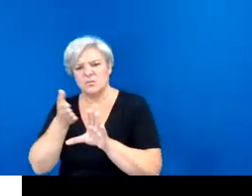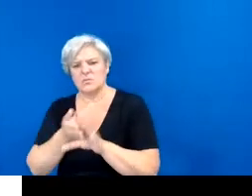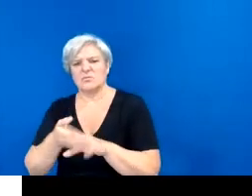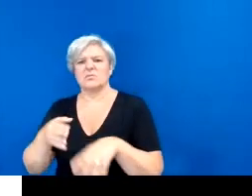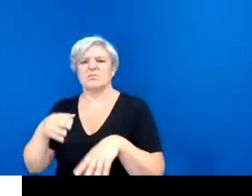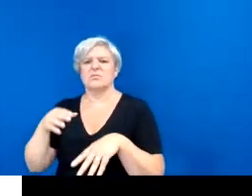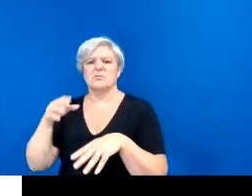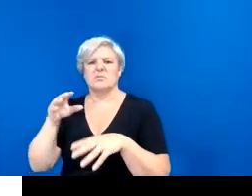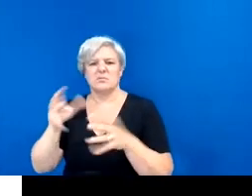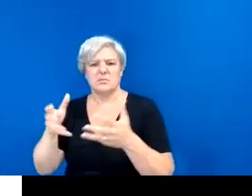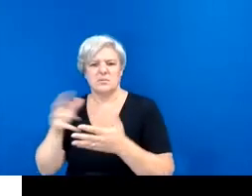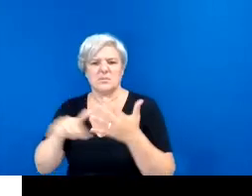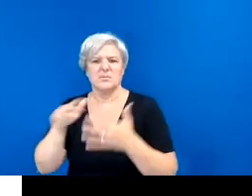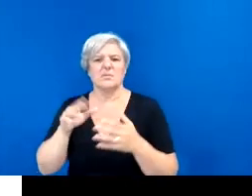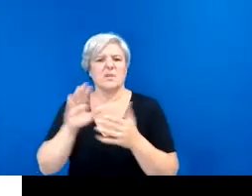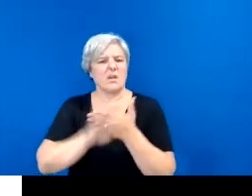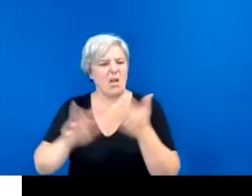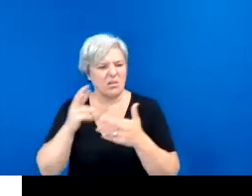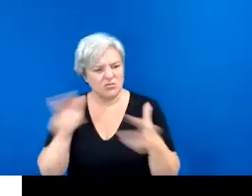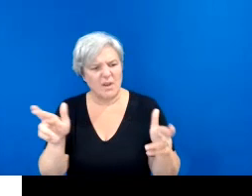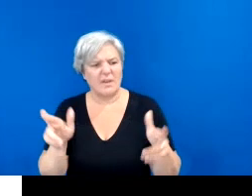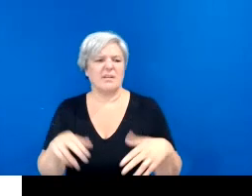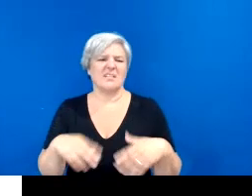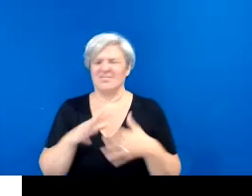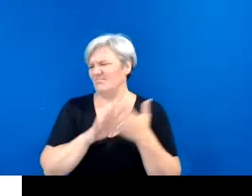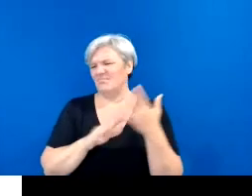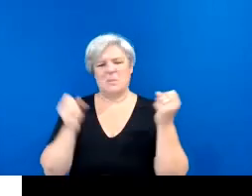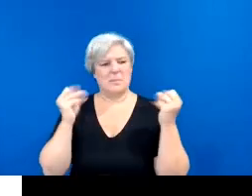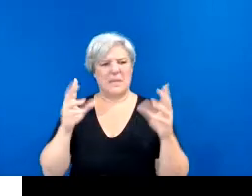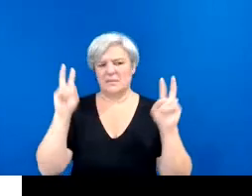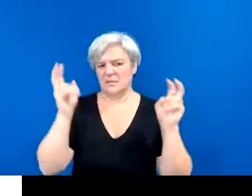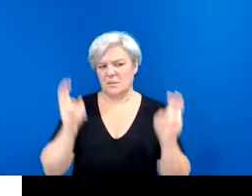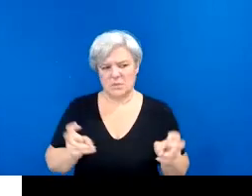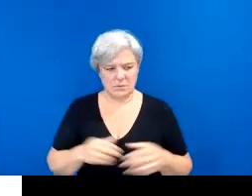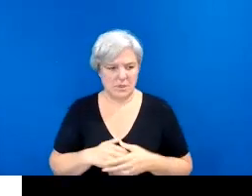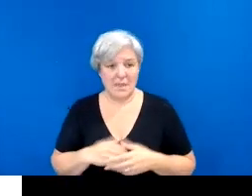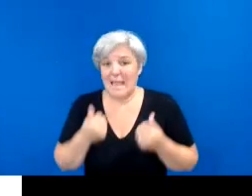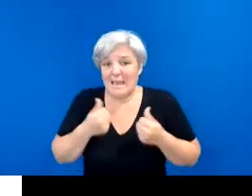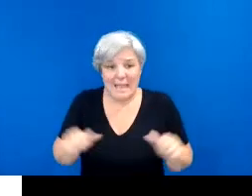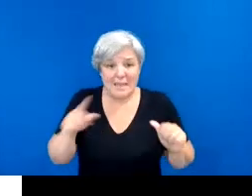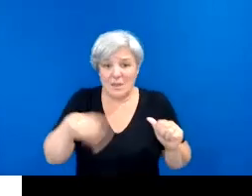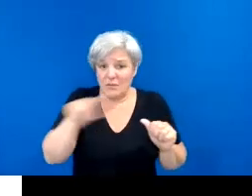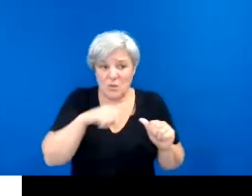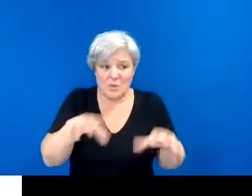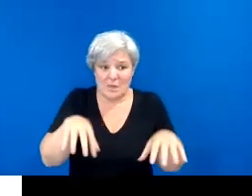and college readiness. There are a few of those, and again, anyone can adopt titles from OpenStax.